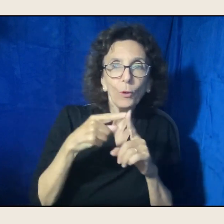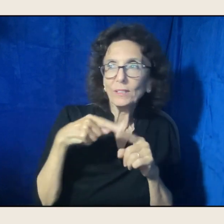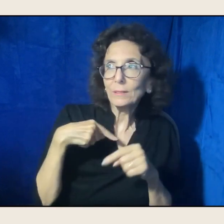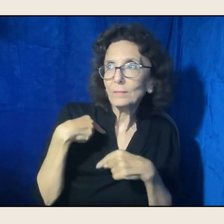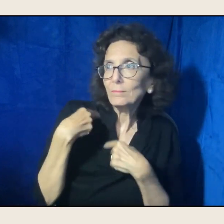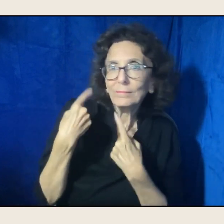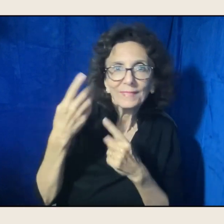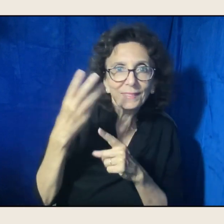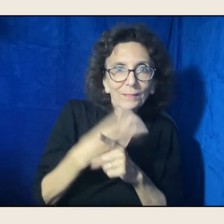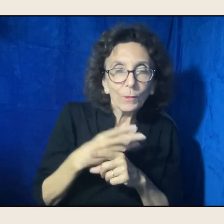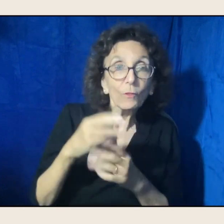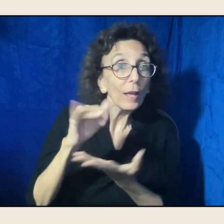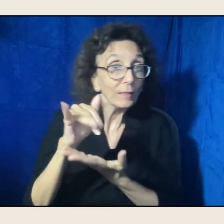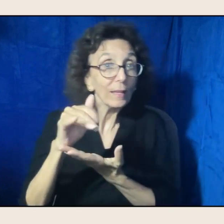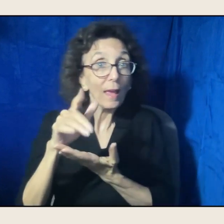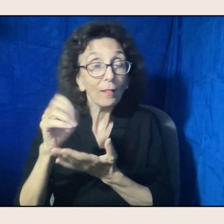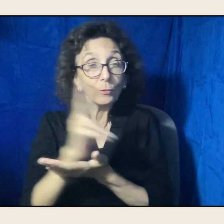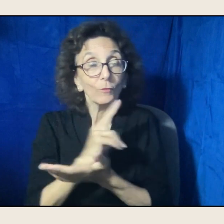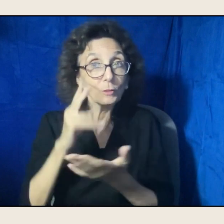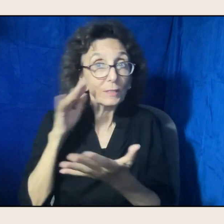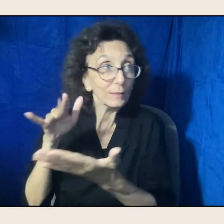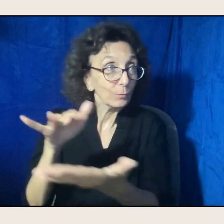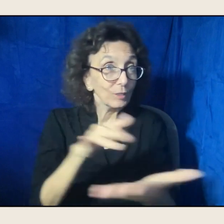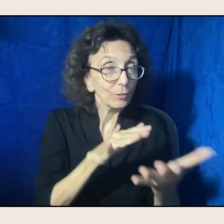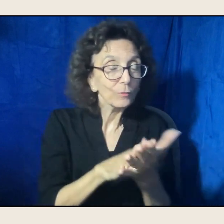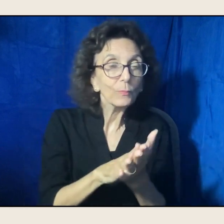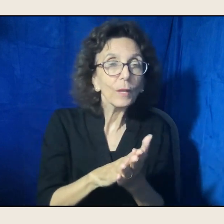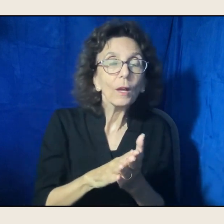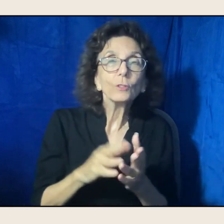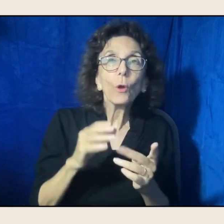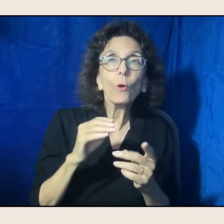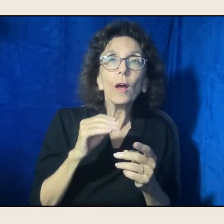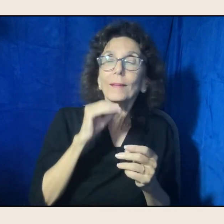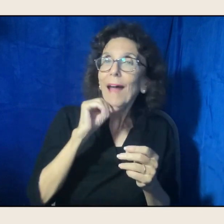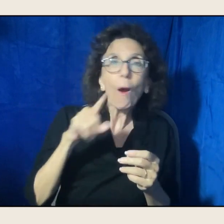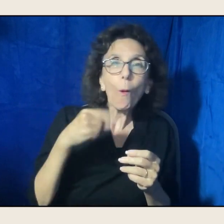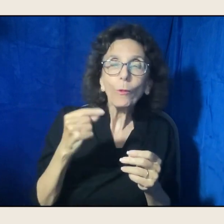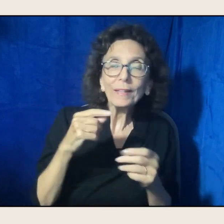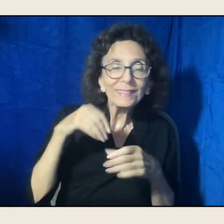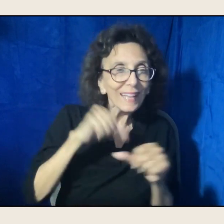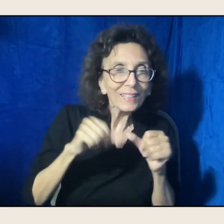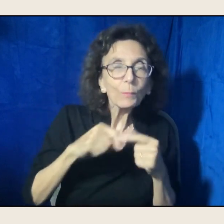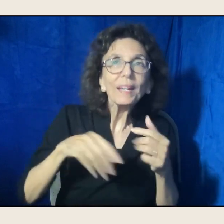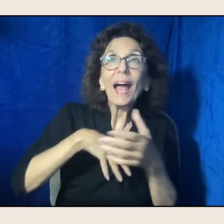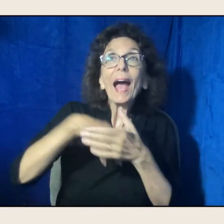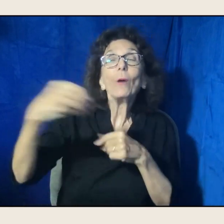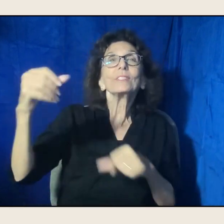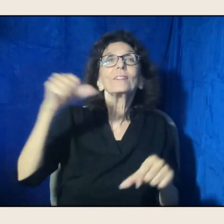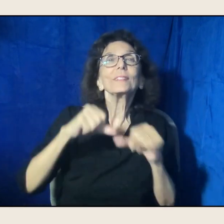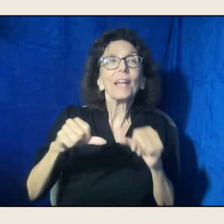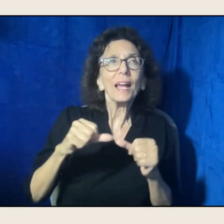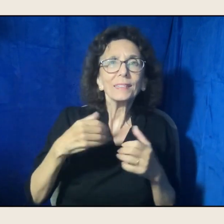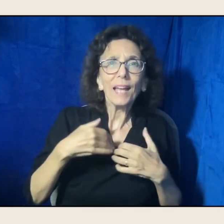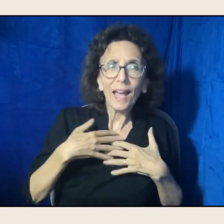So I think people outside of the sciences are expressing complicated feelings about the climate crisis,